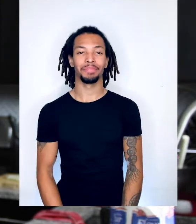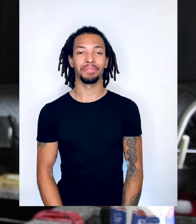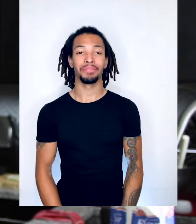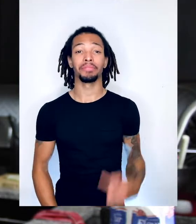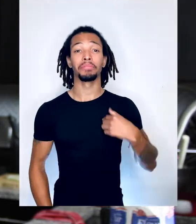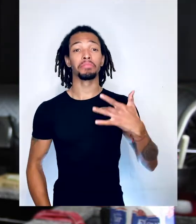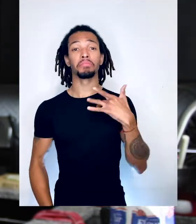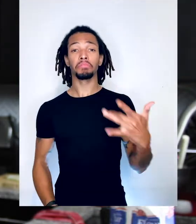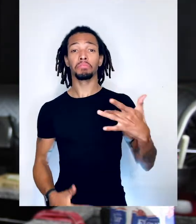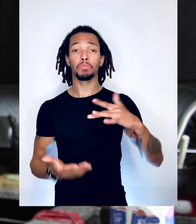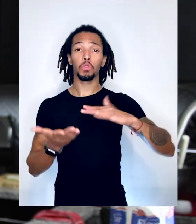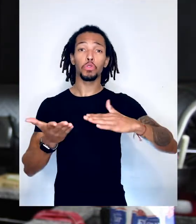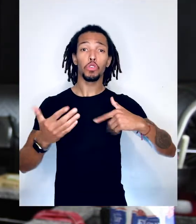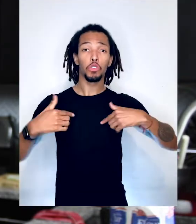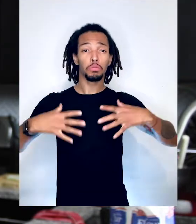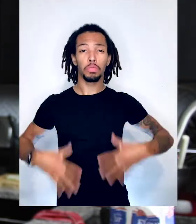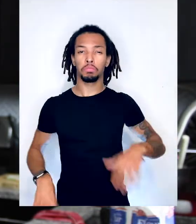I wouldn't normally cook in this dress, but I'm,